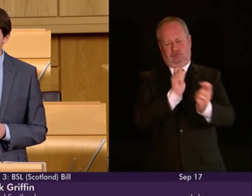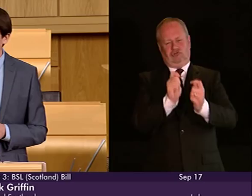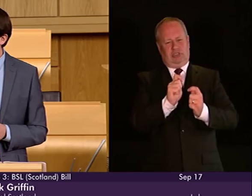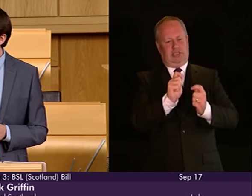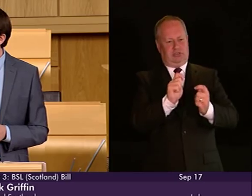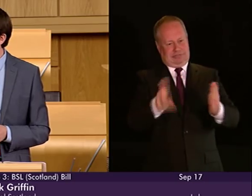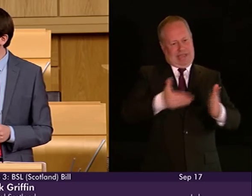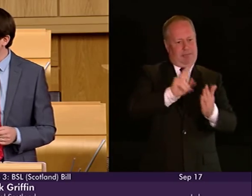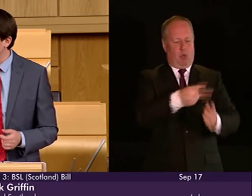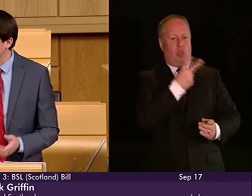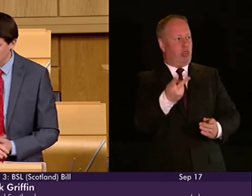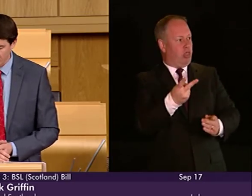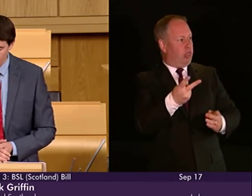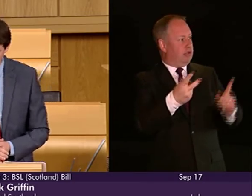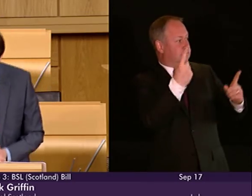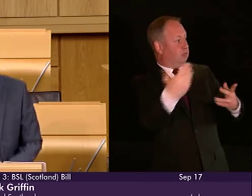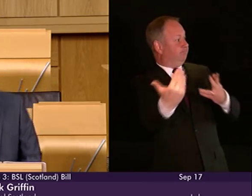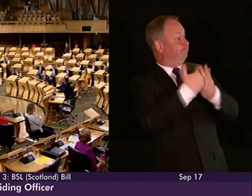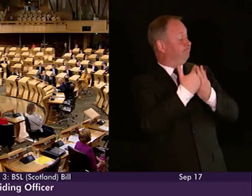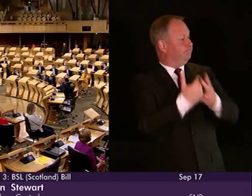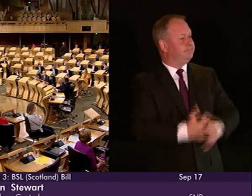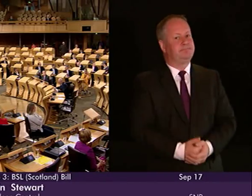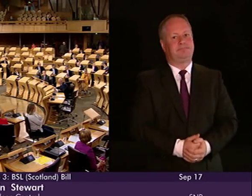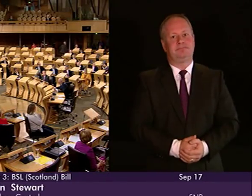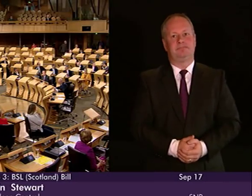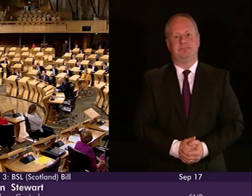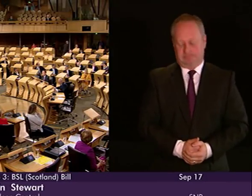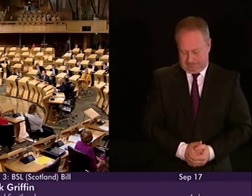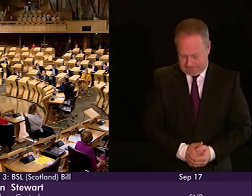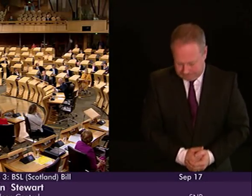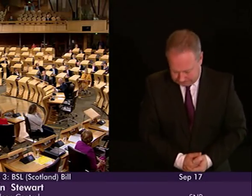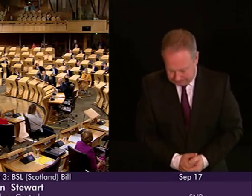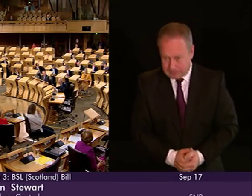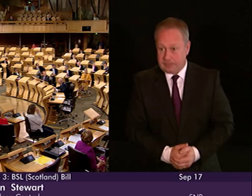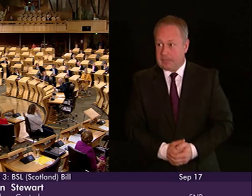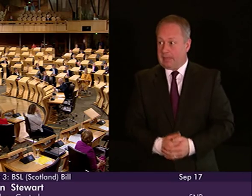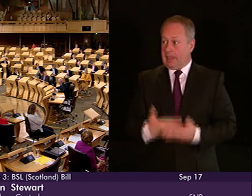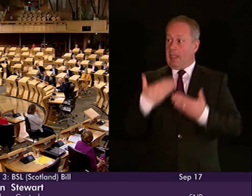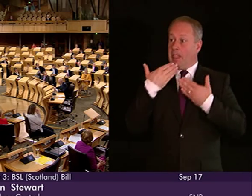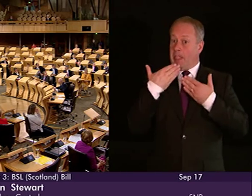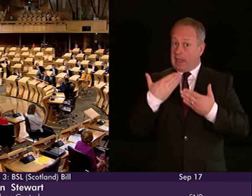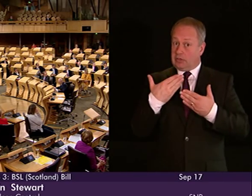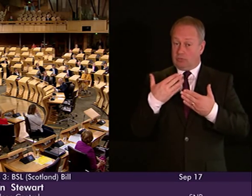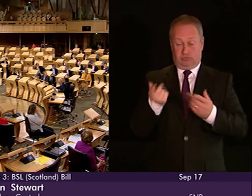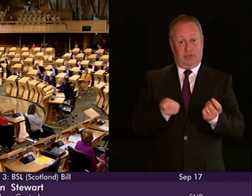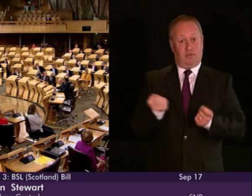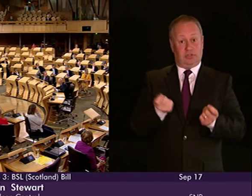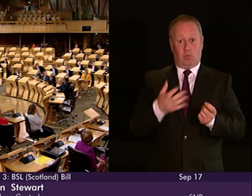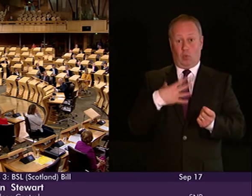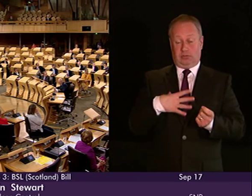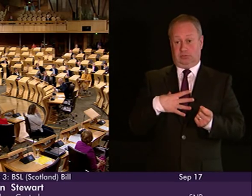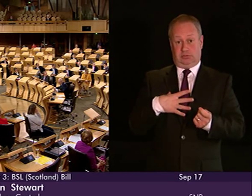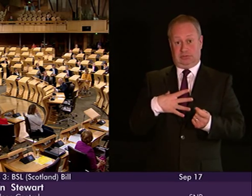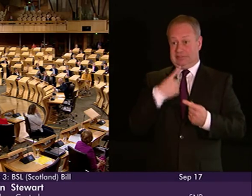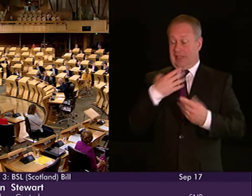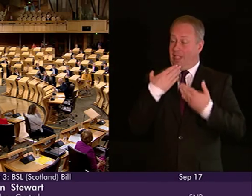Kevin Stewart (Aberdeen Central) (SNP): I want to put on record my thanks to Mr Griffin